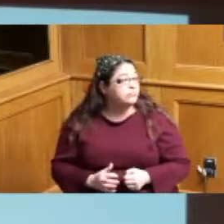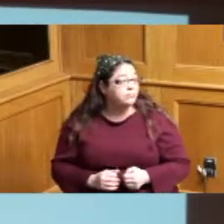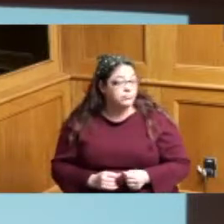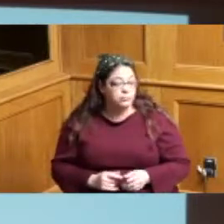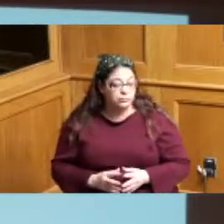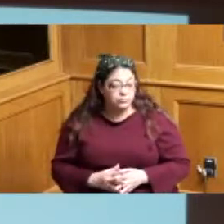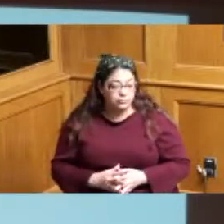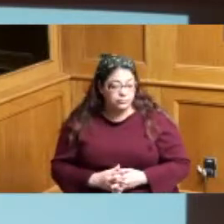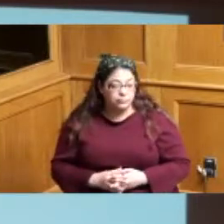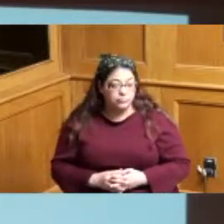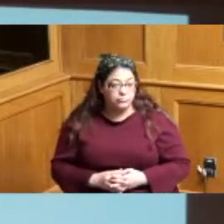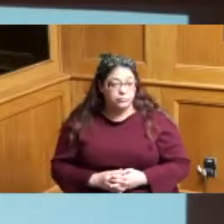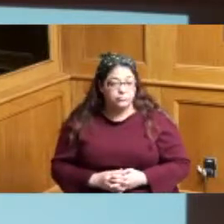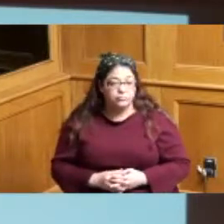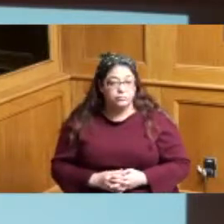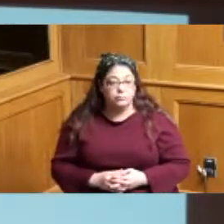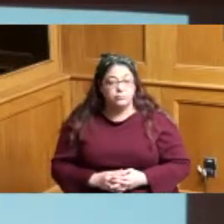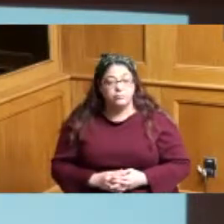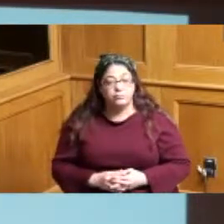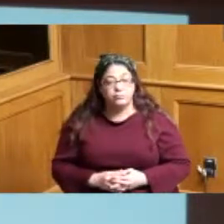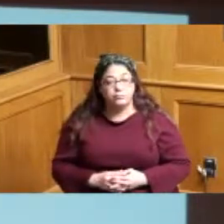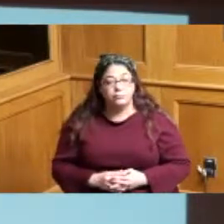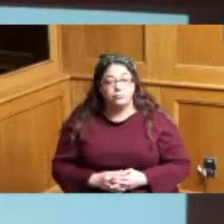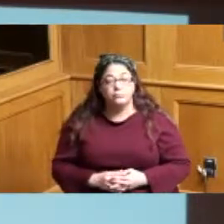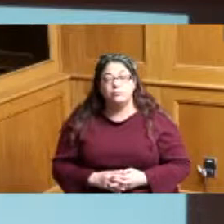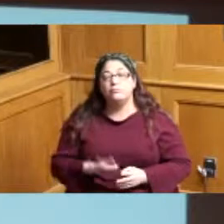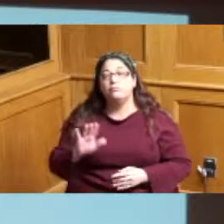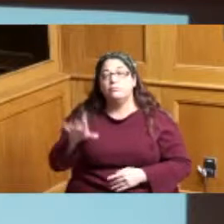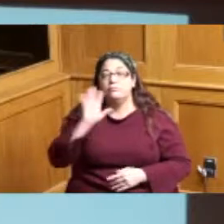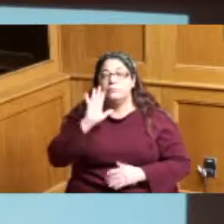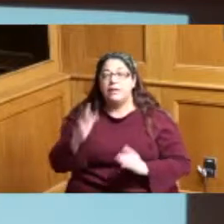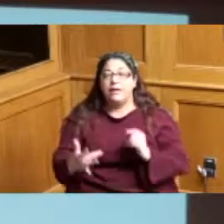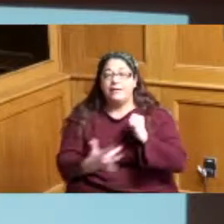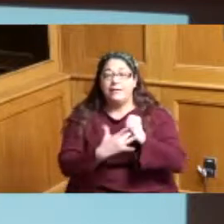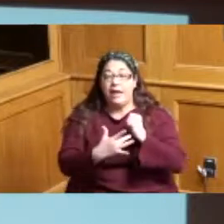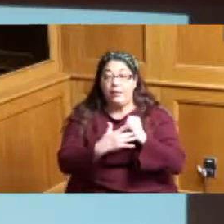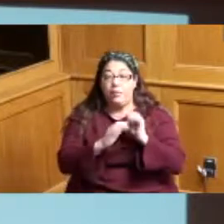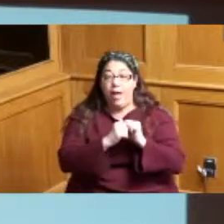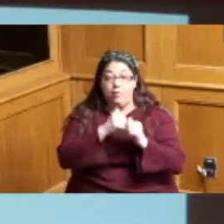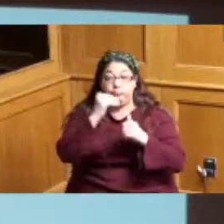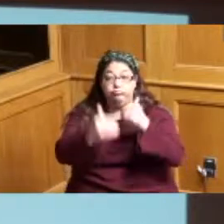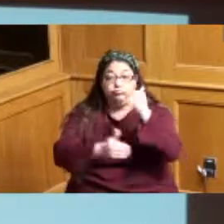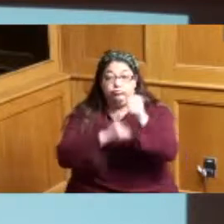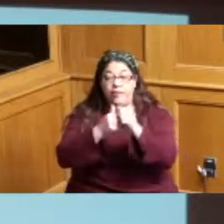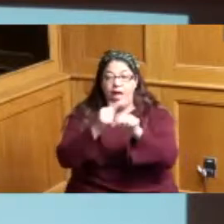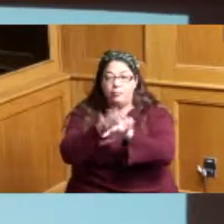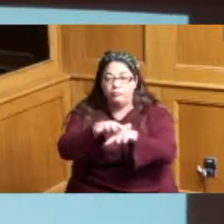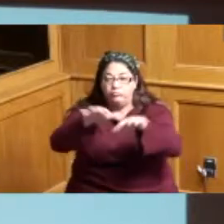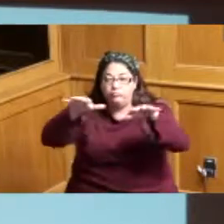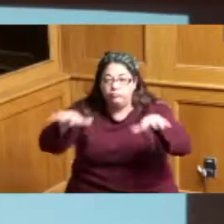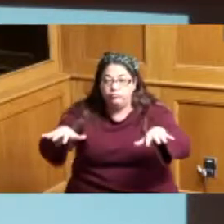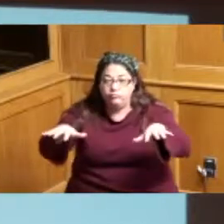so in taking looking at the technical steps that we use to bifurcate what we're calling what waste